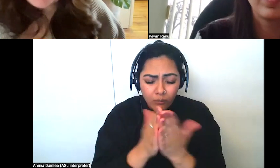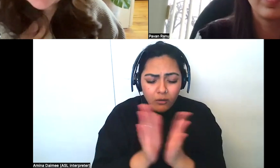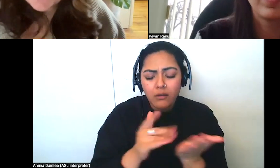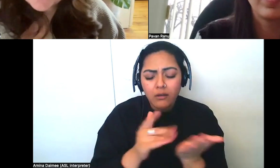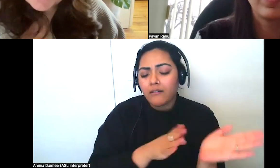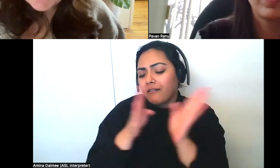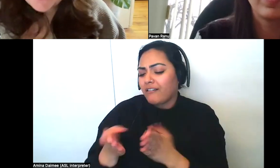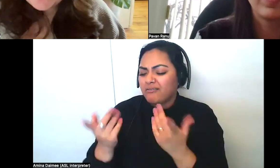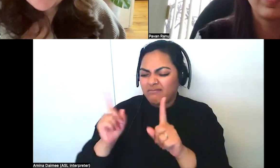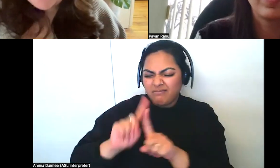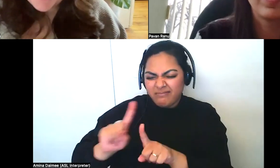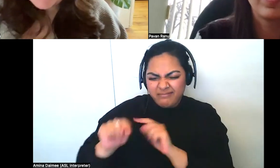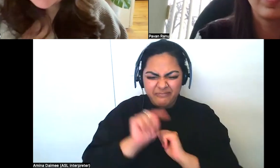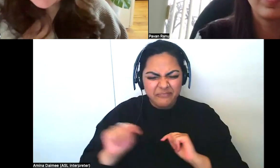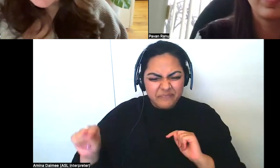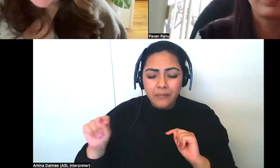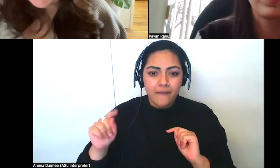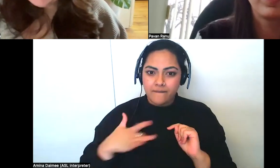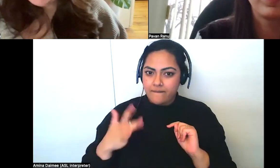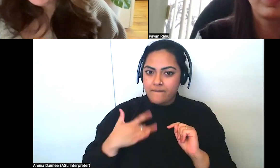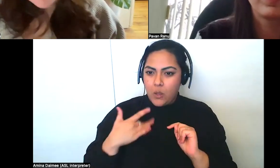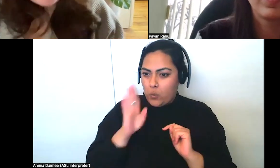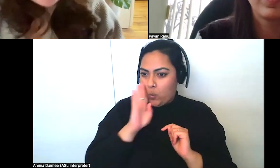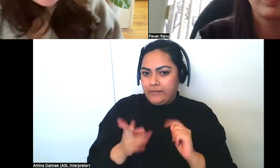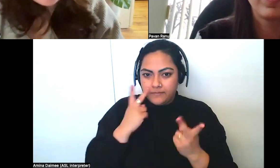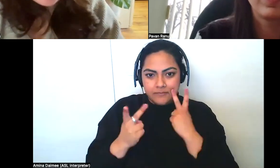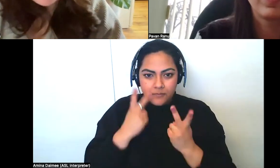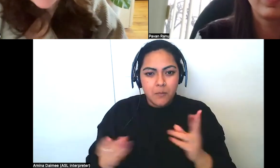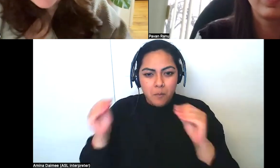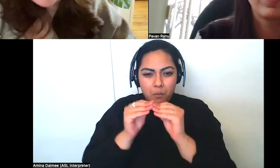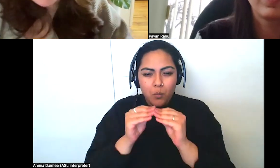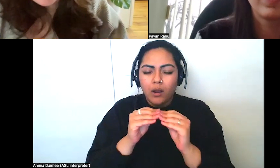very difficult to track with BISAC, but I'm curious to see if that happens.